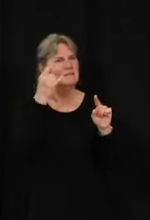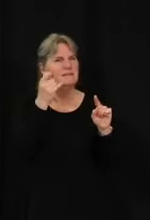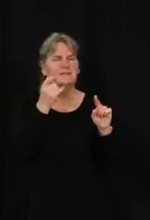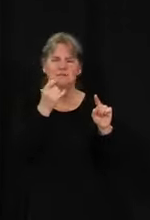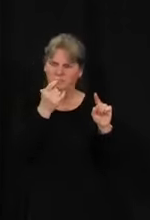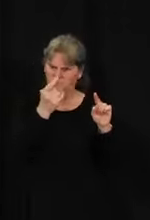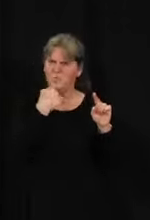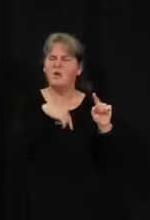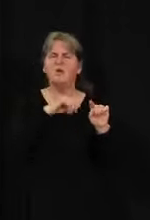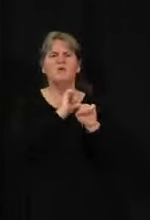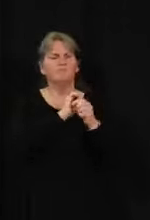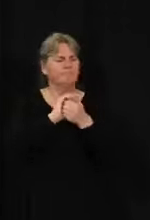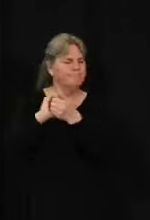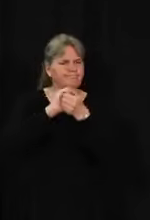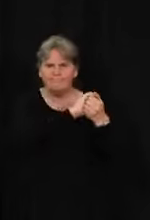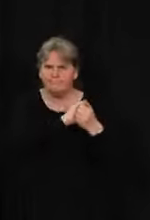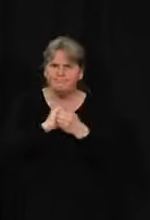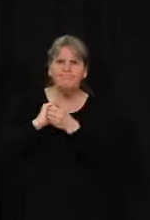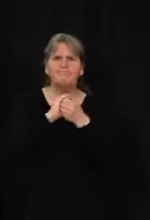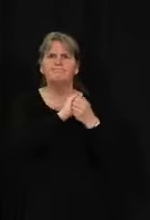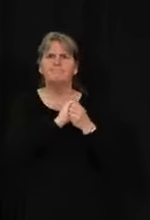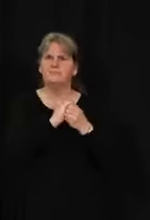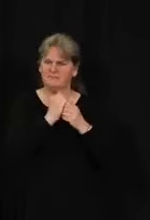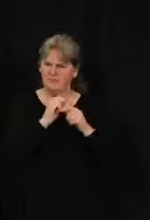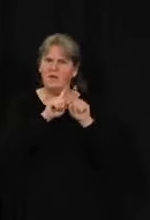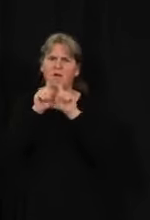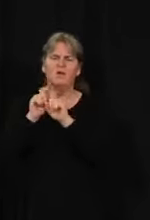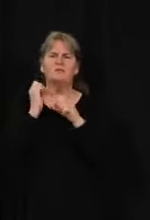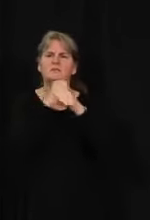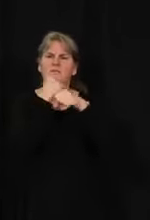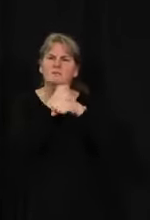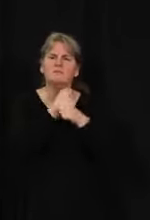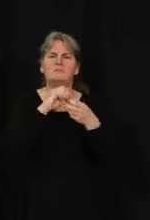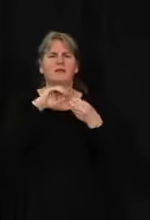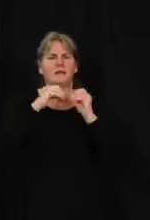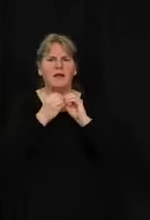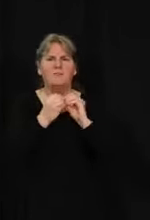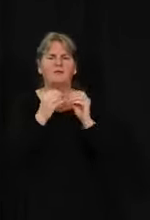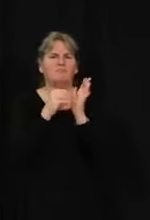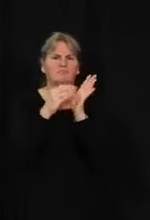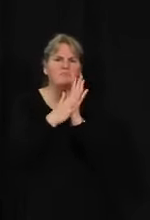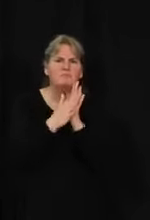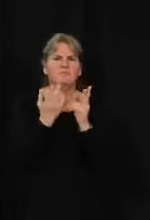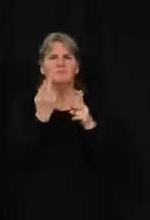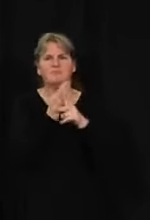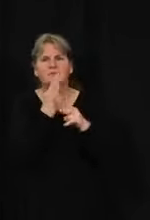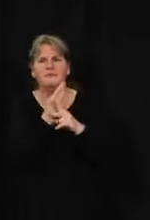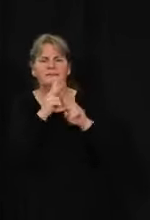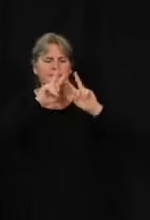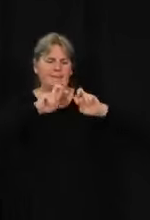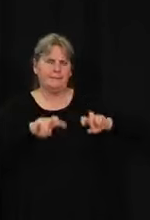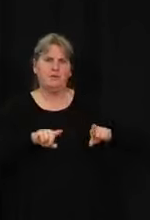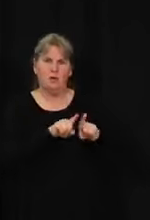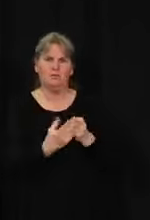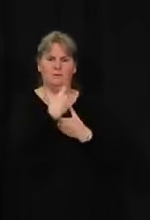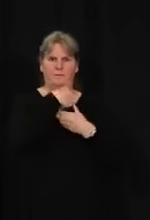partners as we look forward, and we are using modelling to show us the impacts of COVID-19 restrictions as well as the